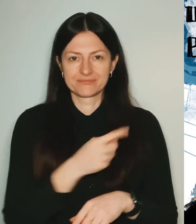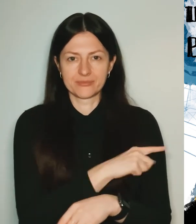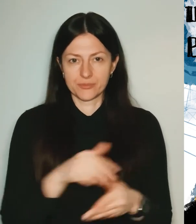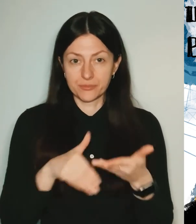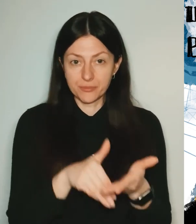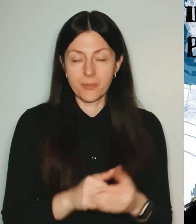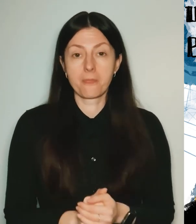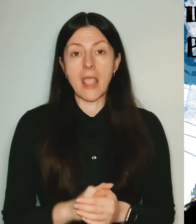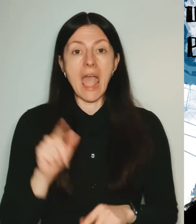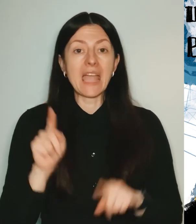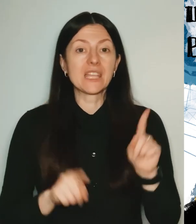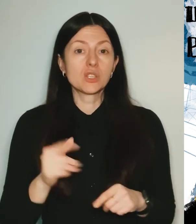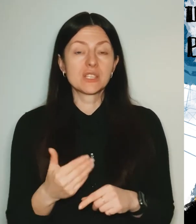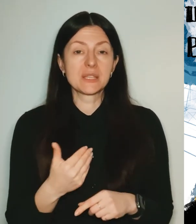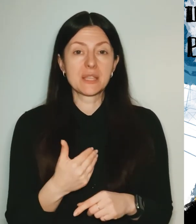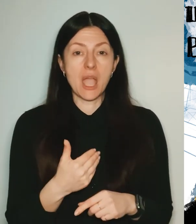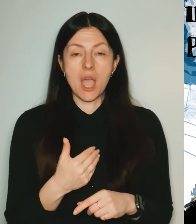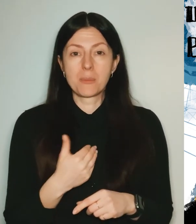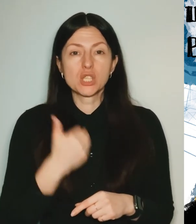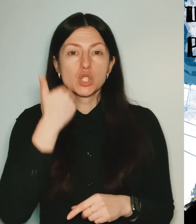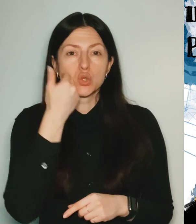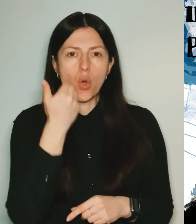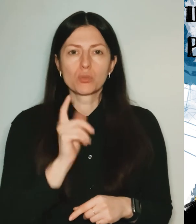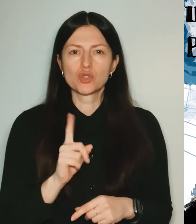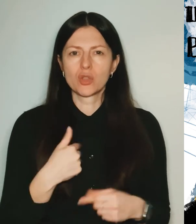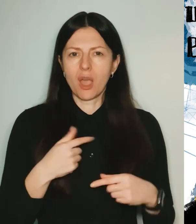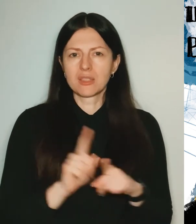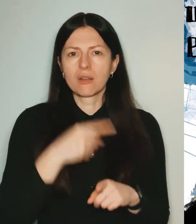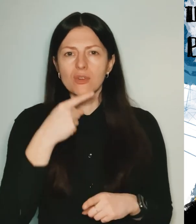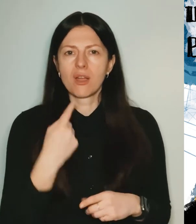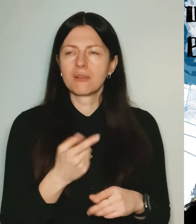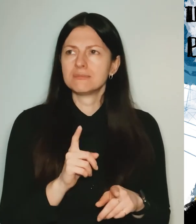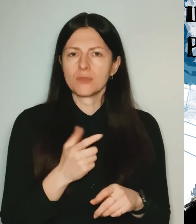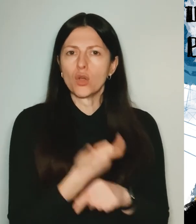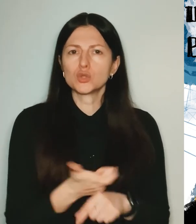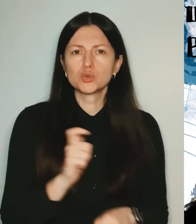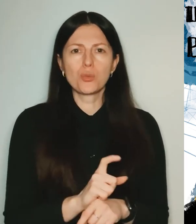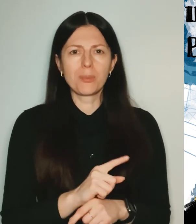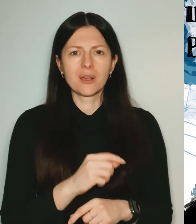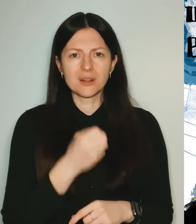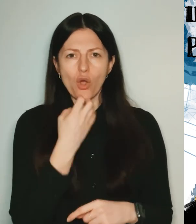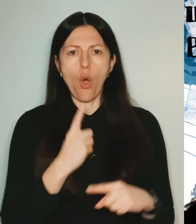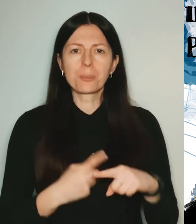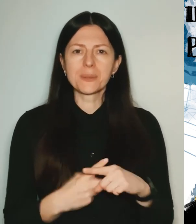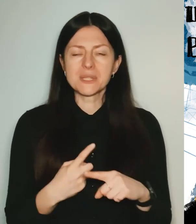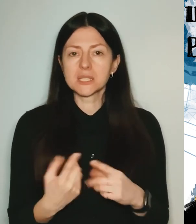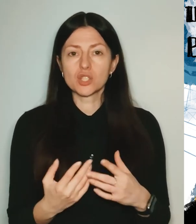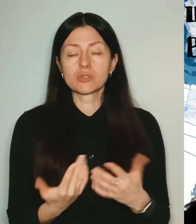Sometimes I feel ashamed that I sound extremely optimistic…and..